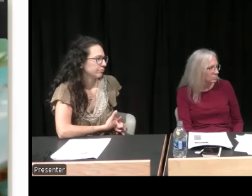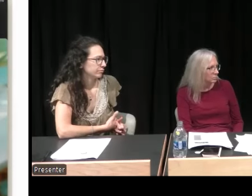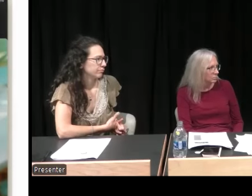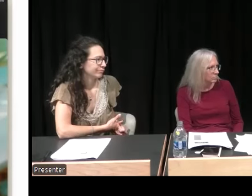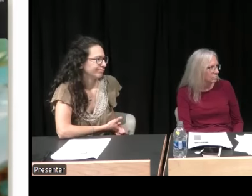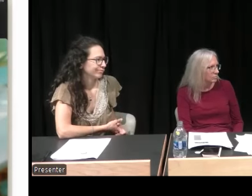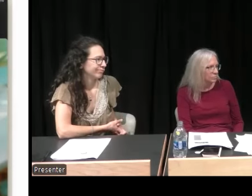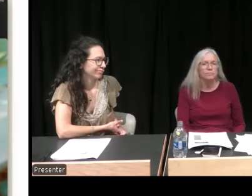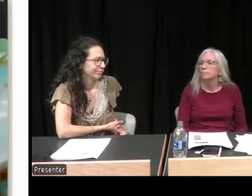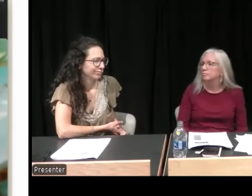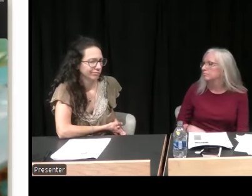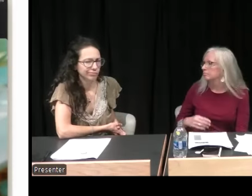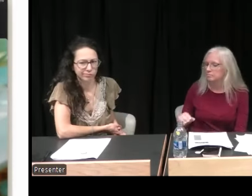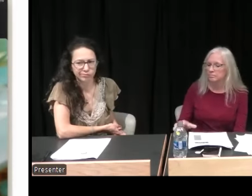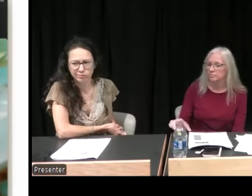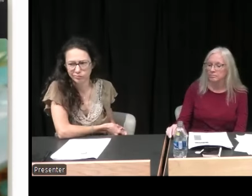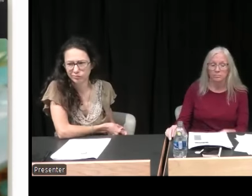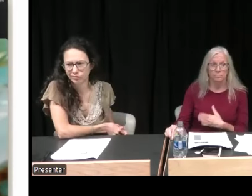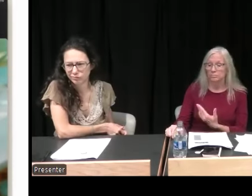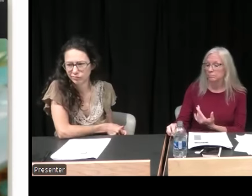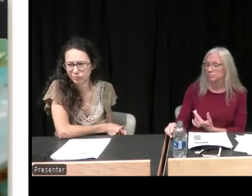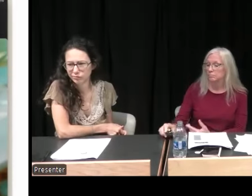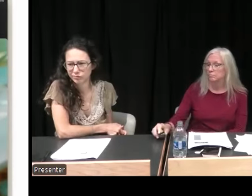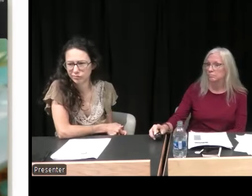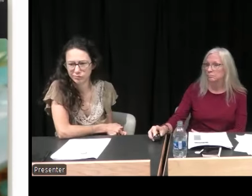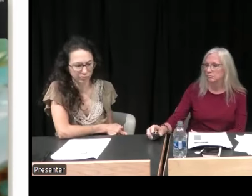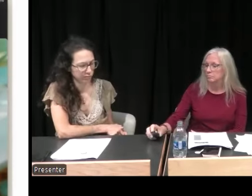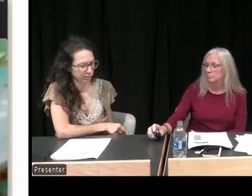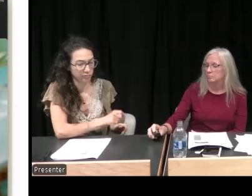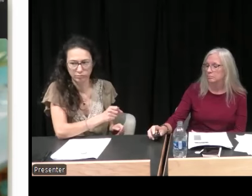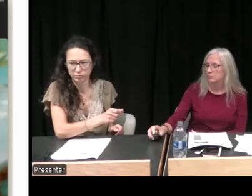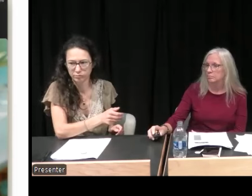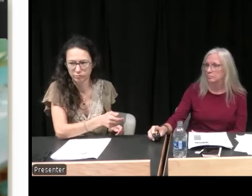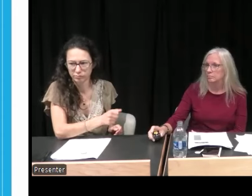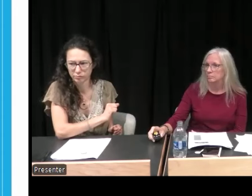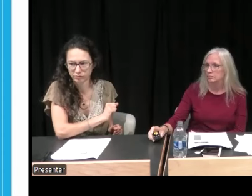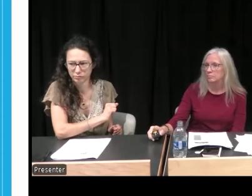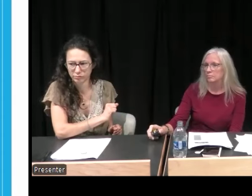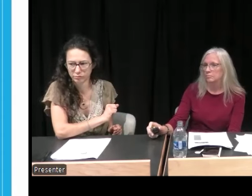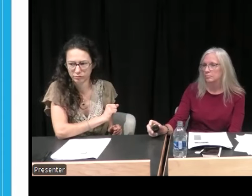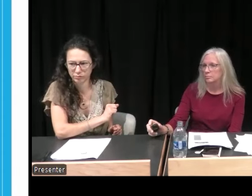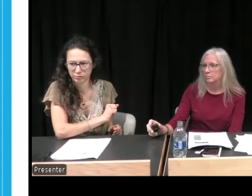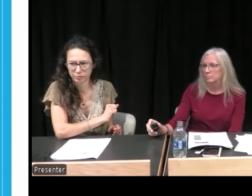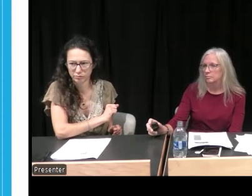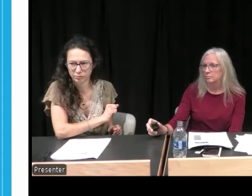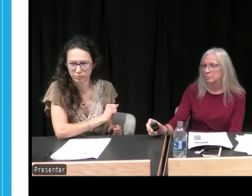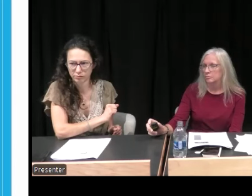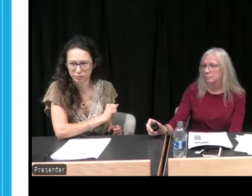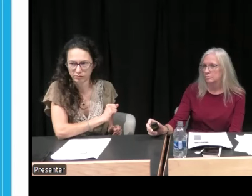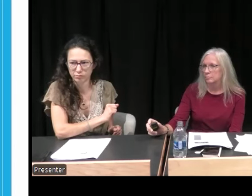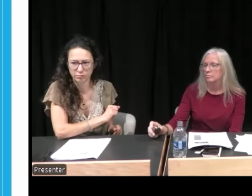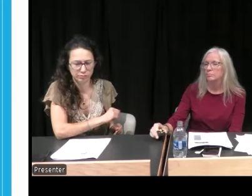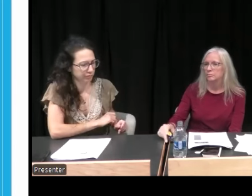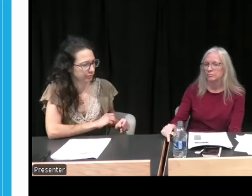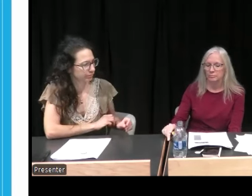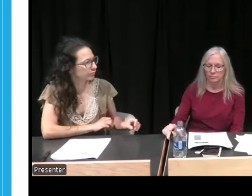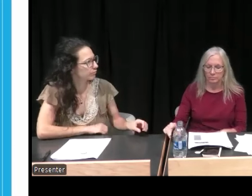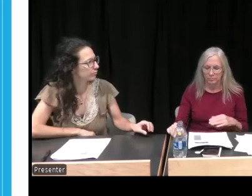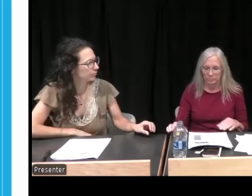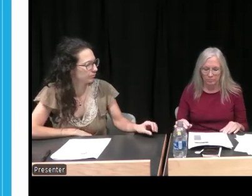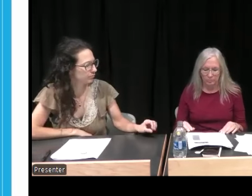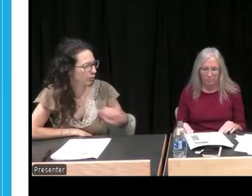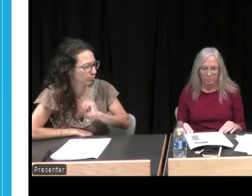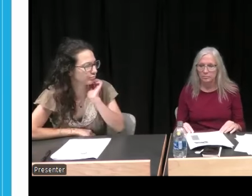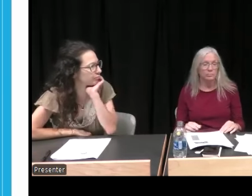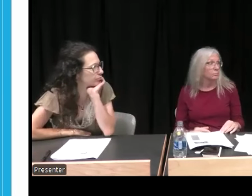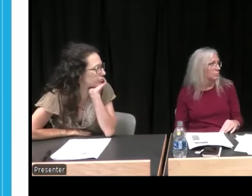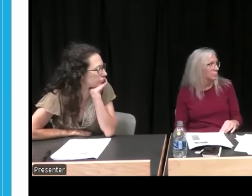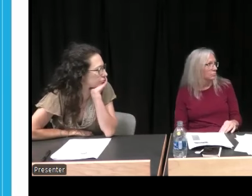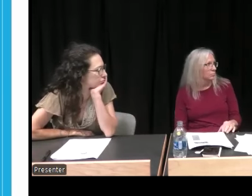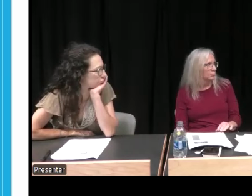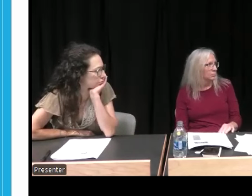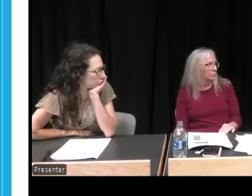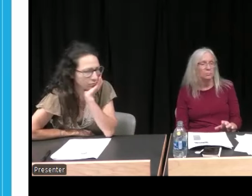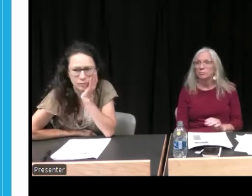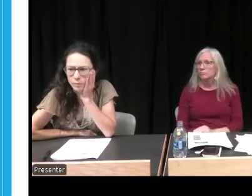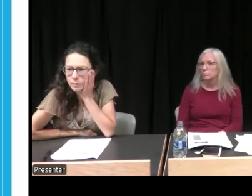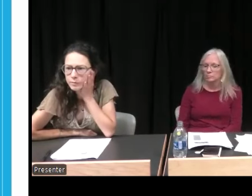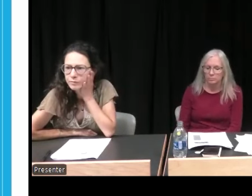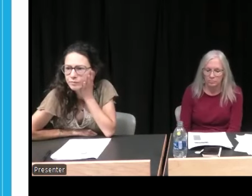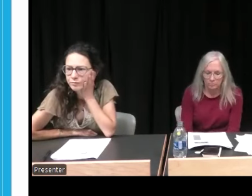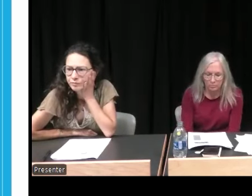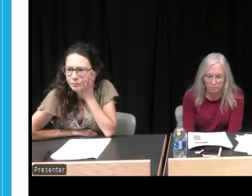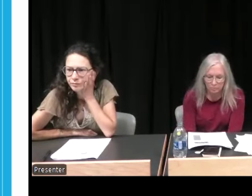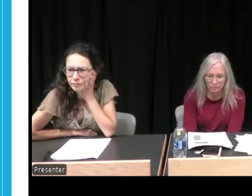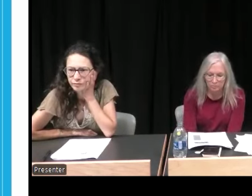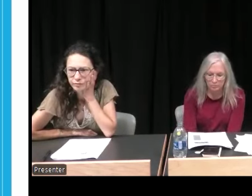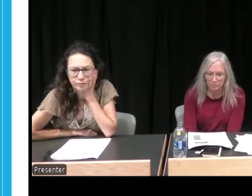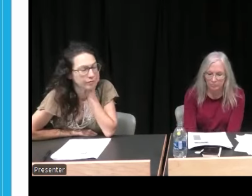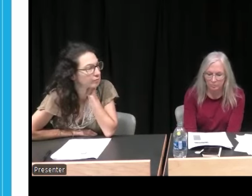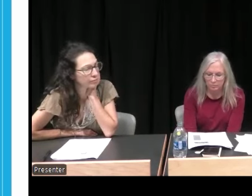or doing anything additional already have access to their work environment so justifying that tax